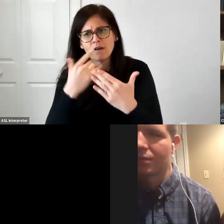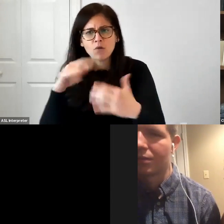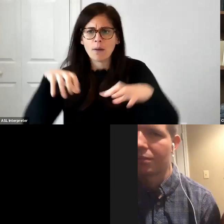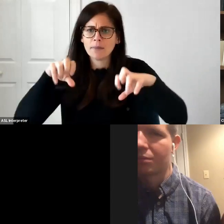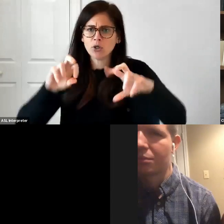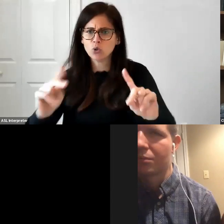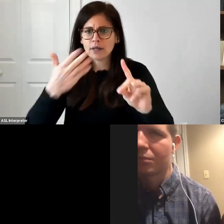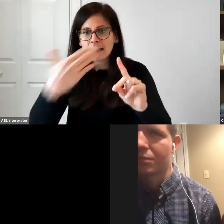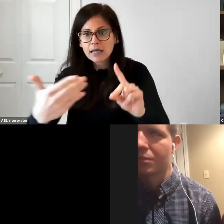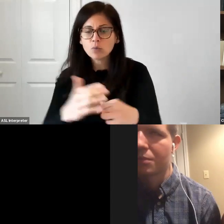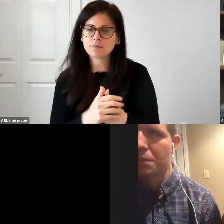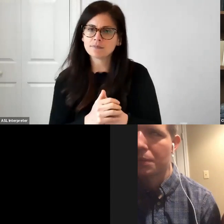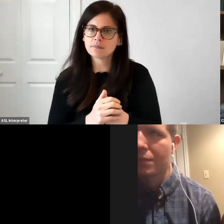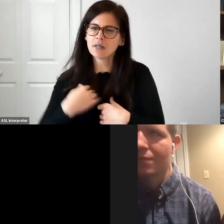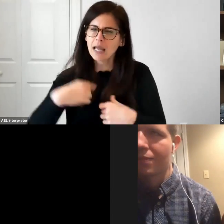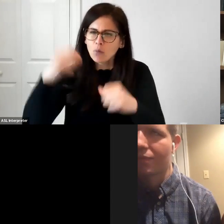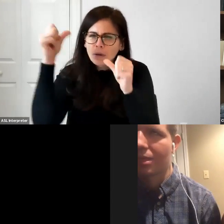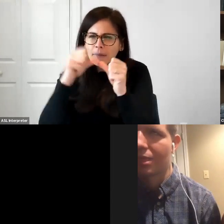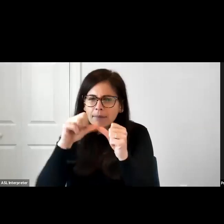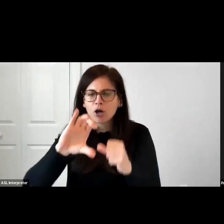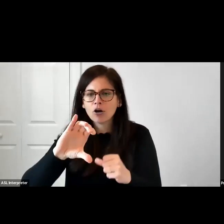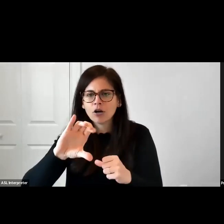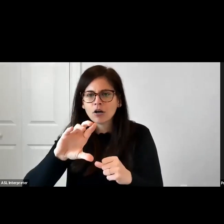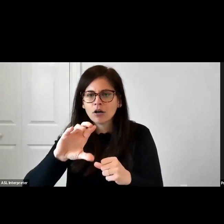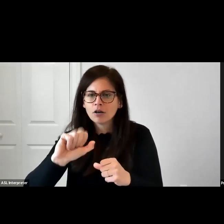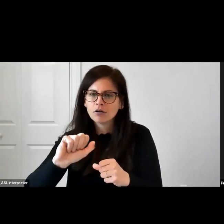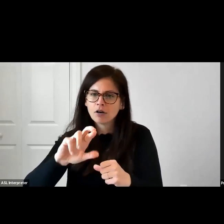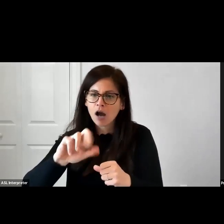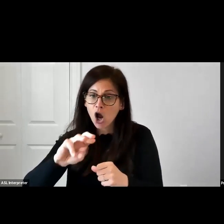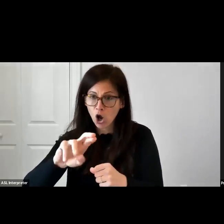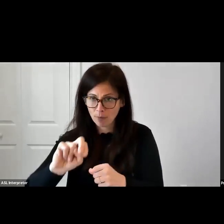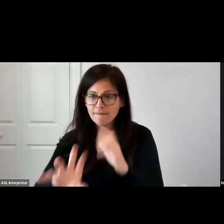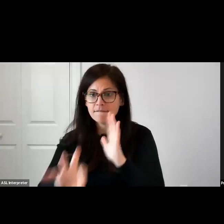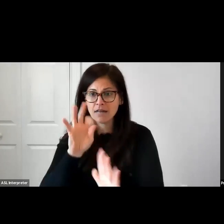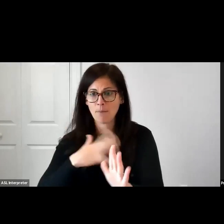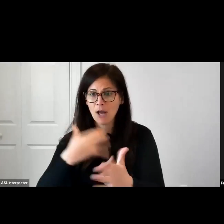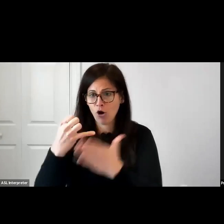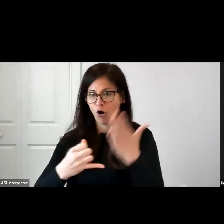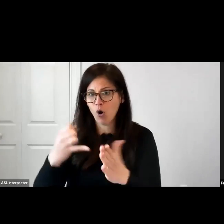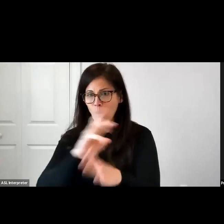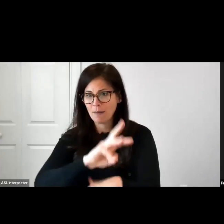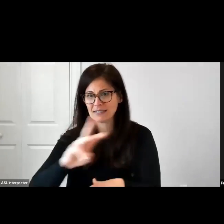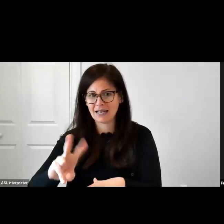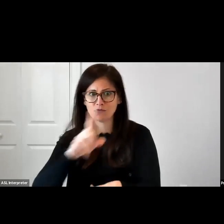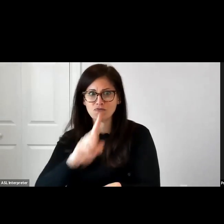Yeah, I remember Carmen actually found my artist website, which I was really stoked about,